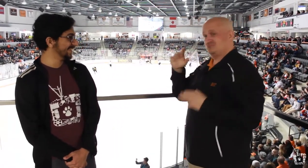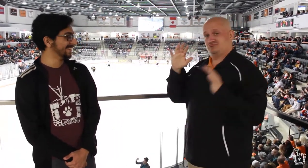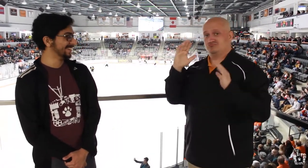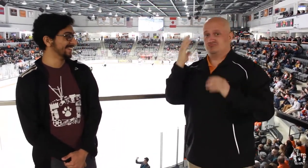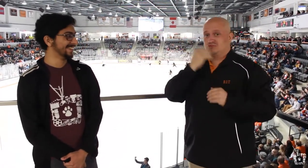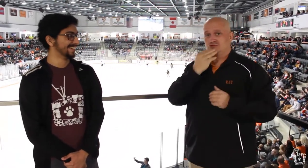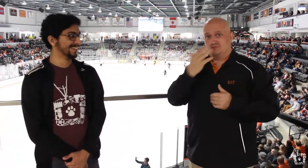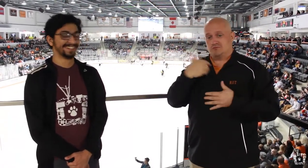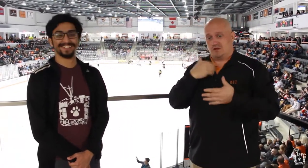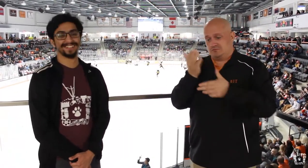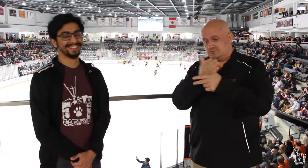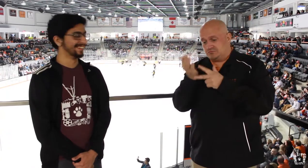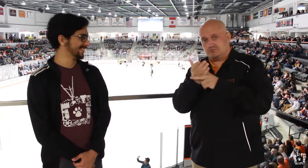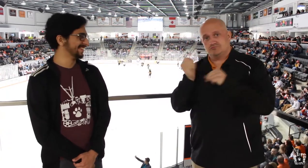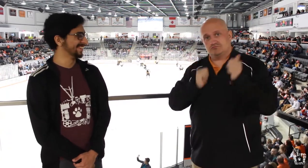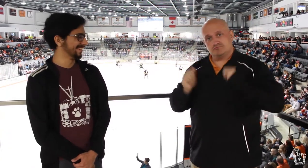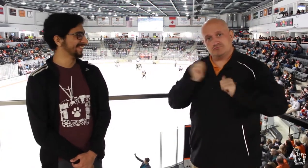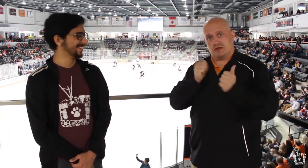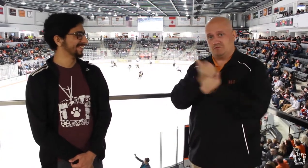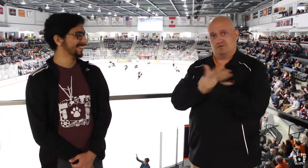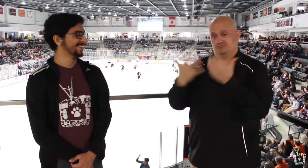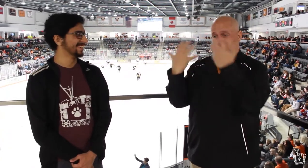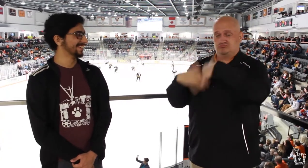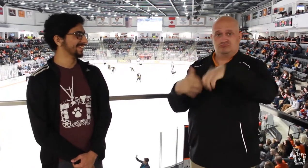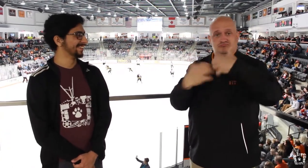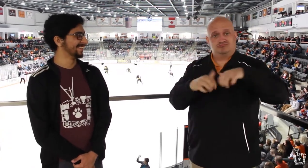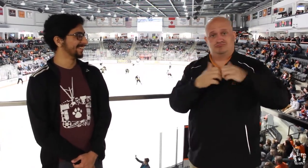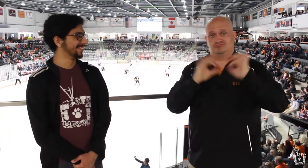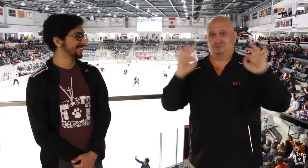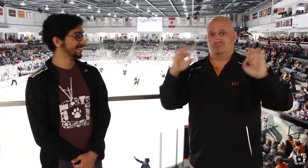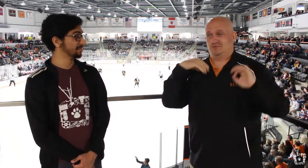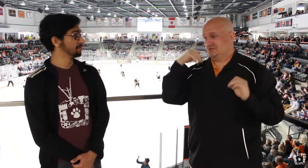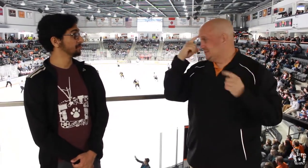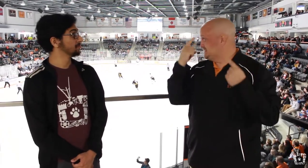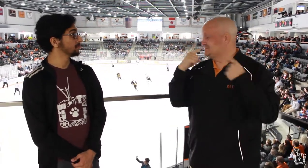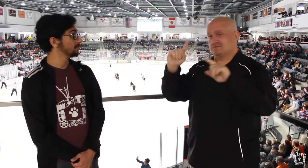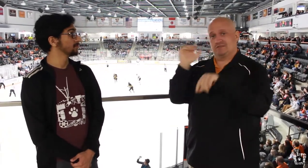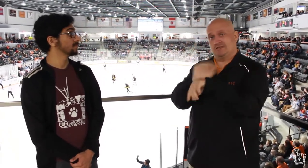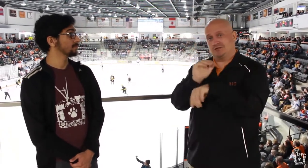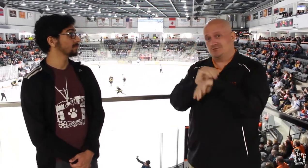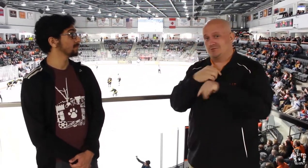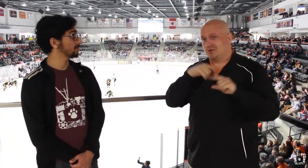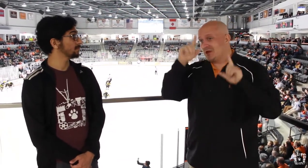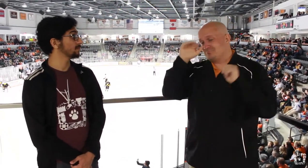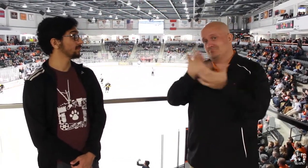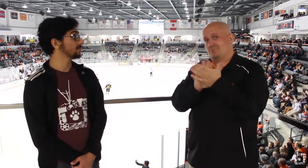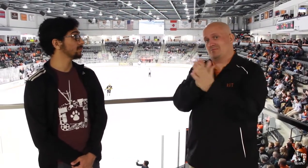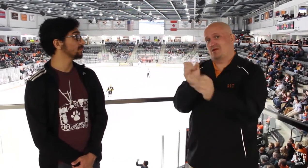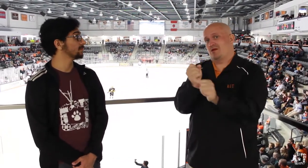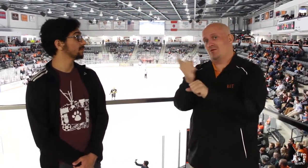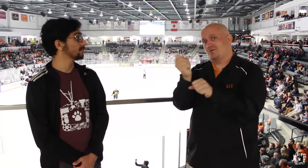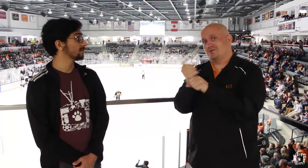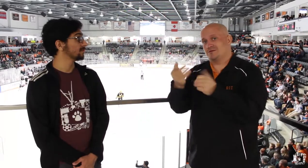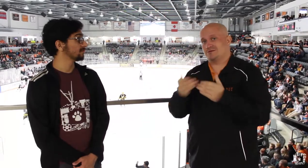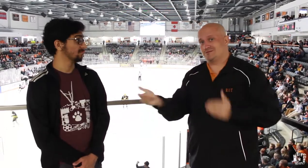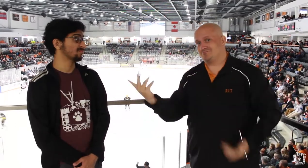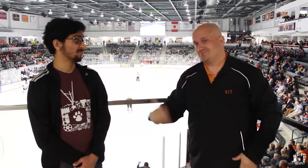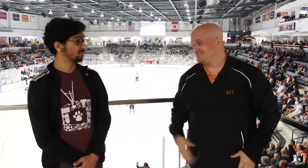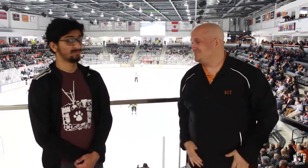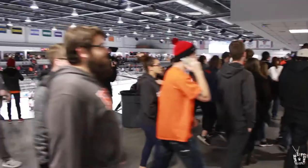I think it's pretty good to have organized the event well and have made it successful tonight. I believe that we'll plan such an event every day.